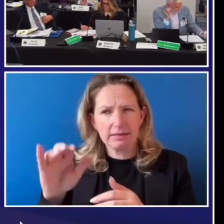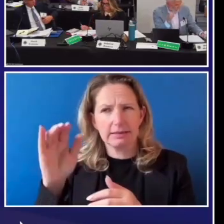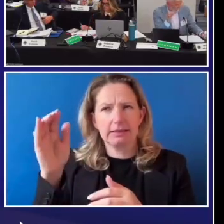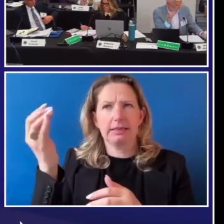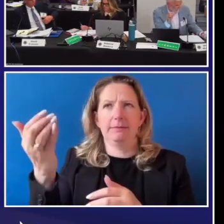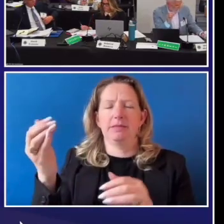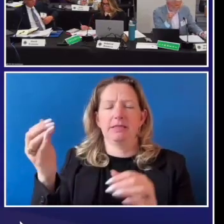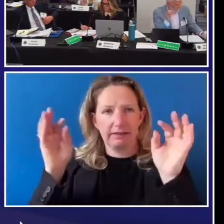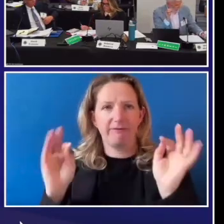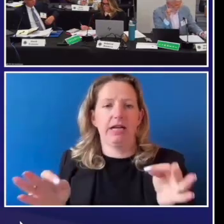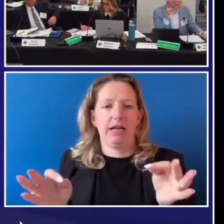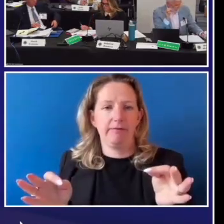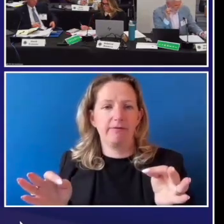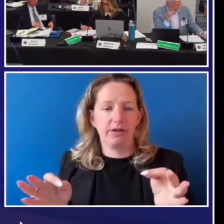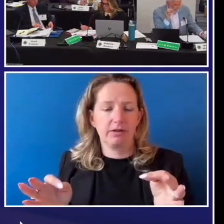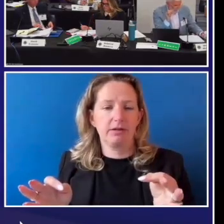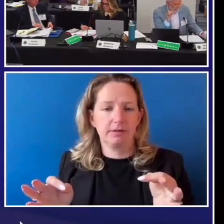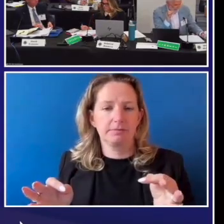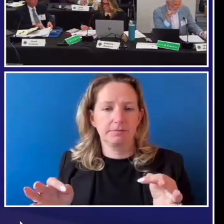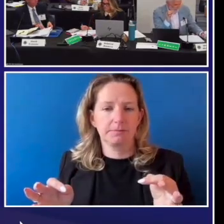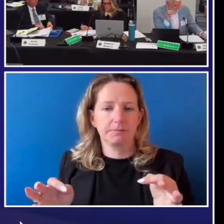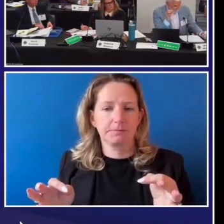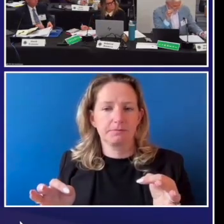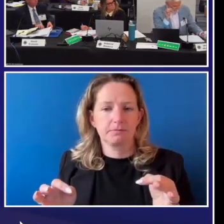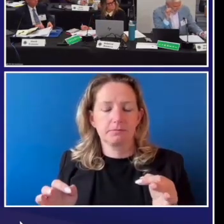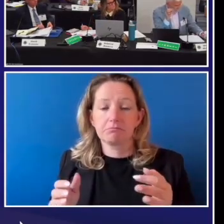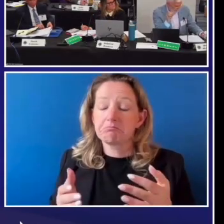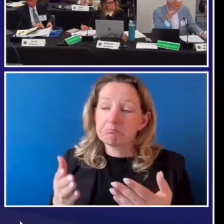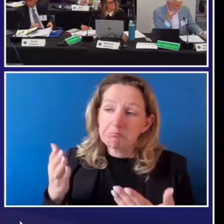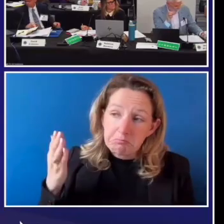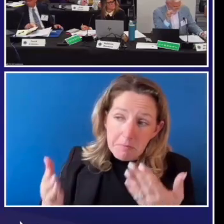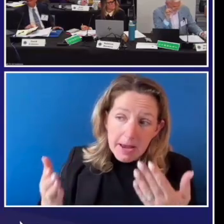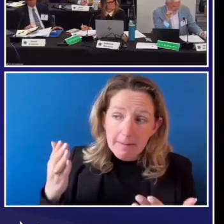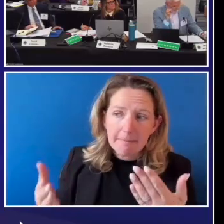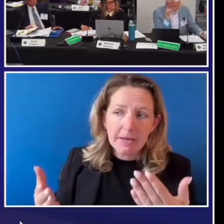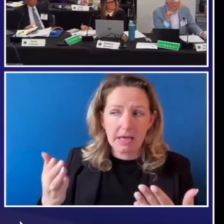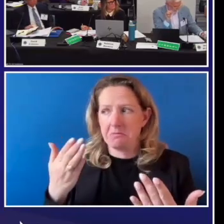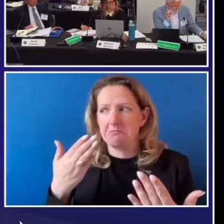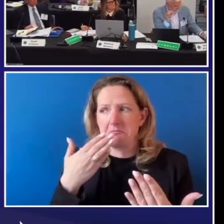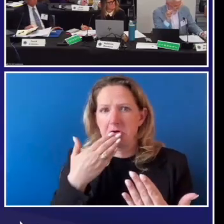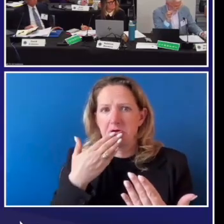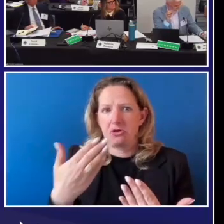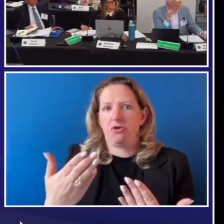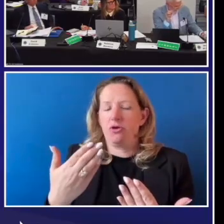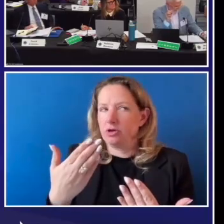Um, and there may be very good cause to not allow for multiple accrediting agencies